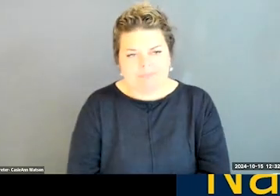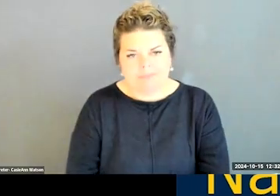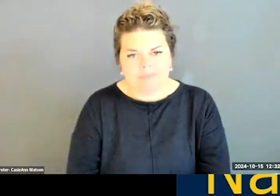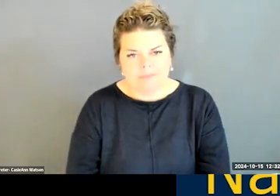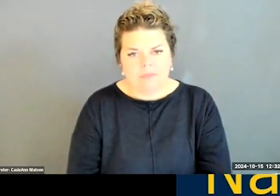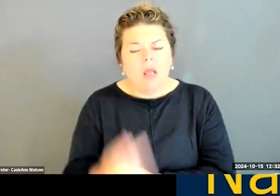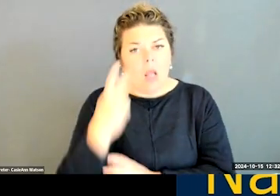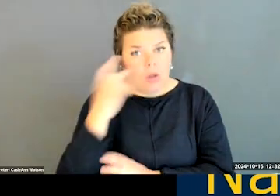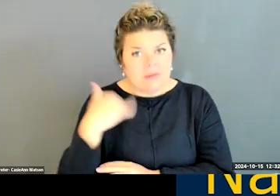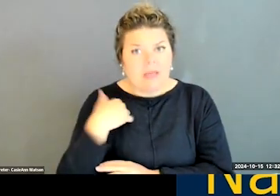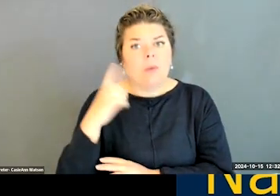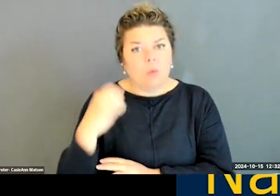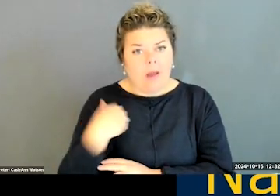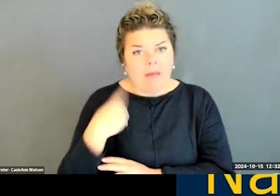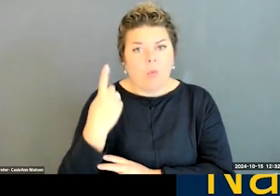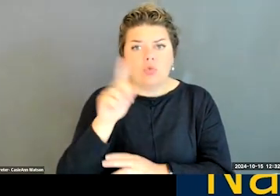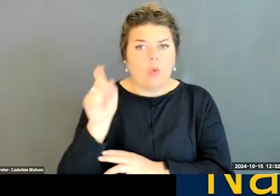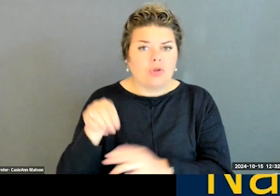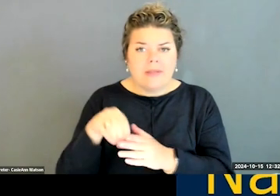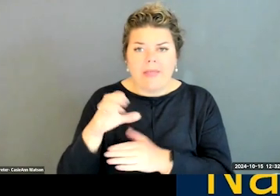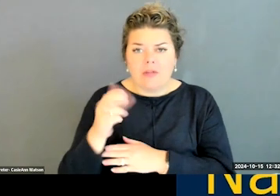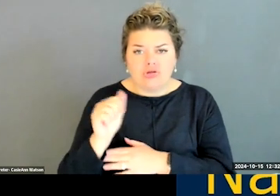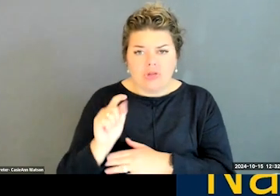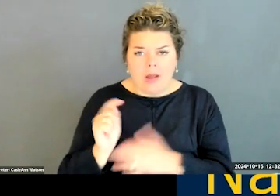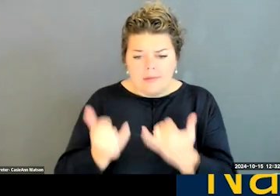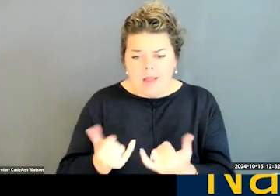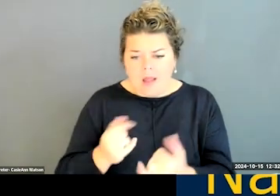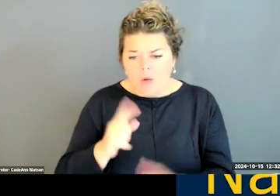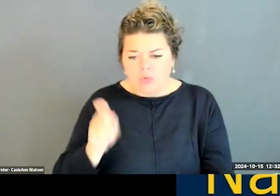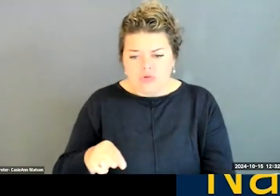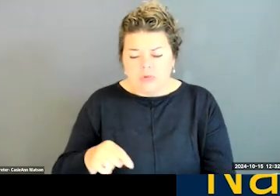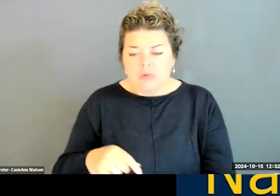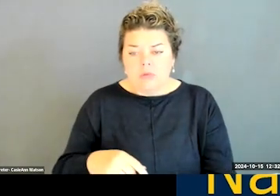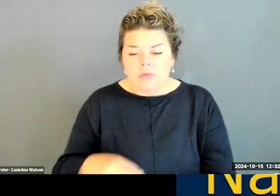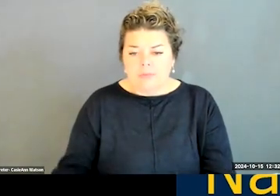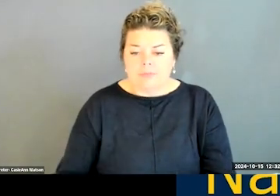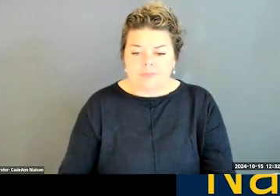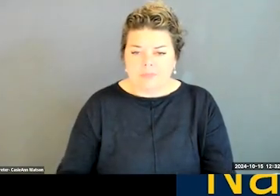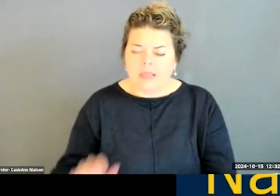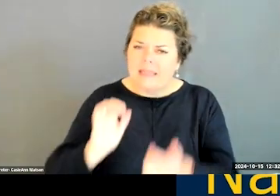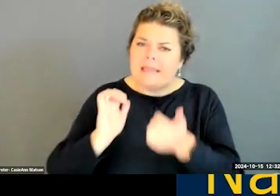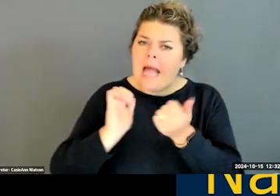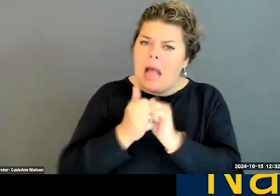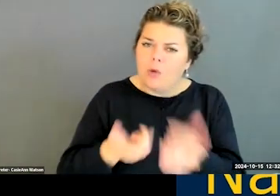It looks like we do have a question in the chat. "How might you ask which accommodations are necessary